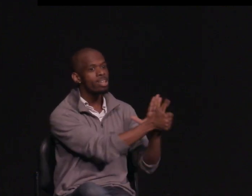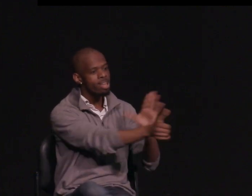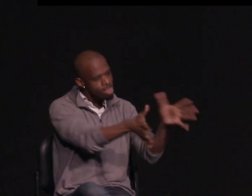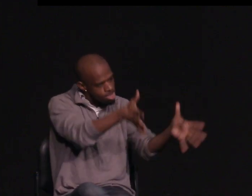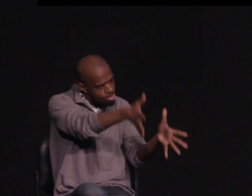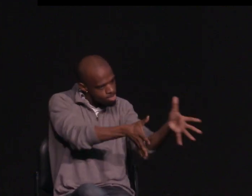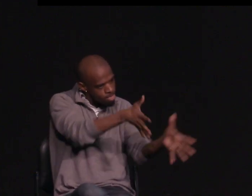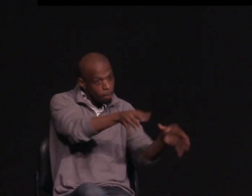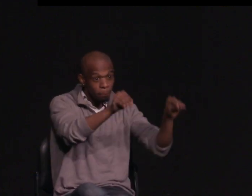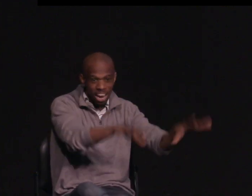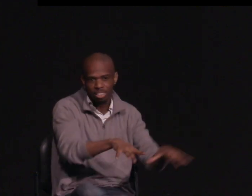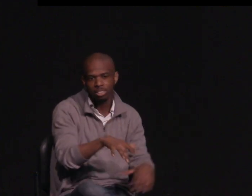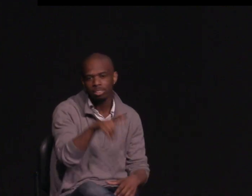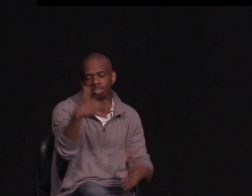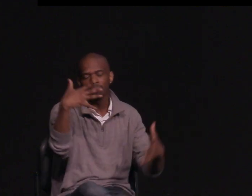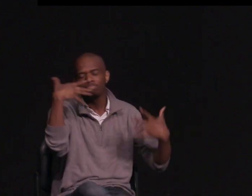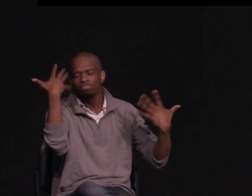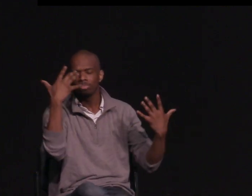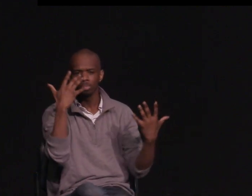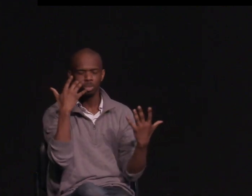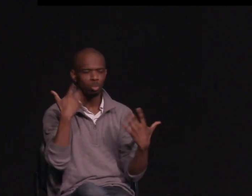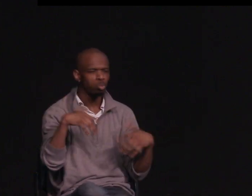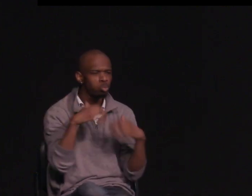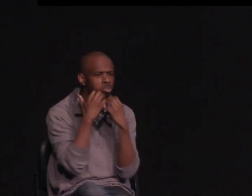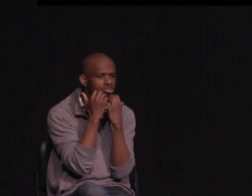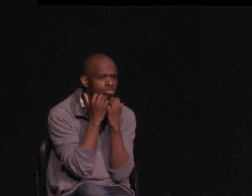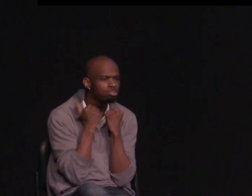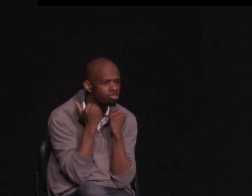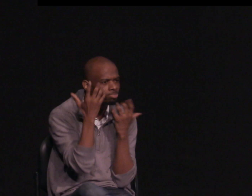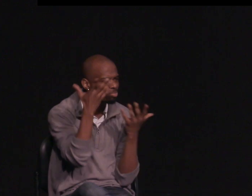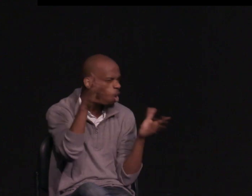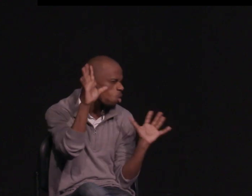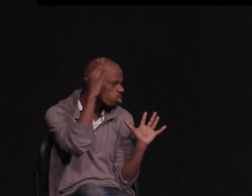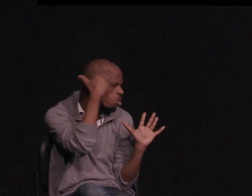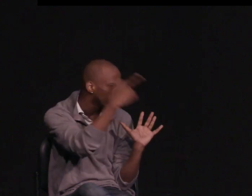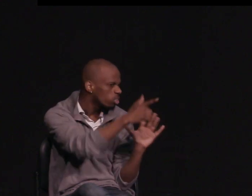even if you didn't smell it because you'd always hear singing: